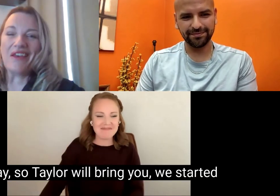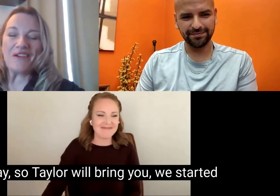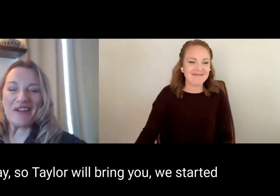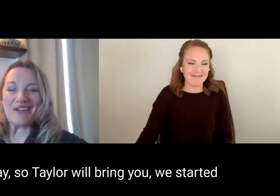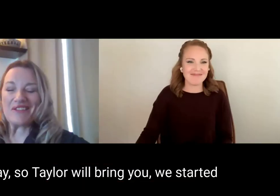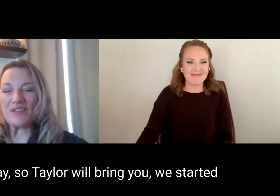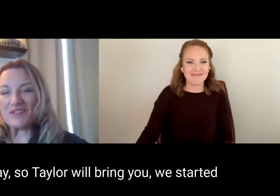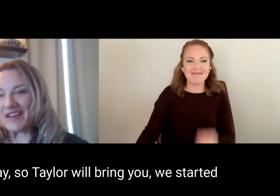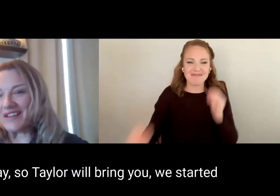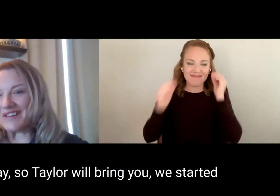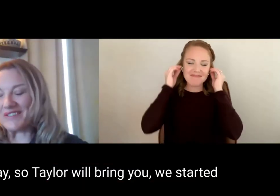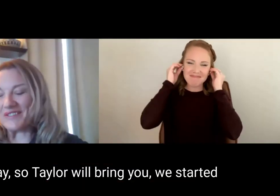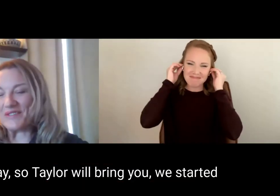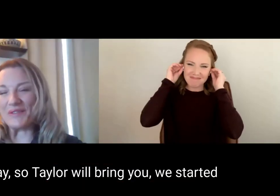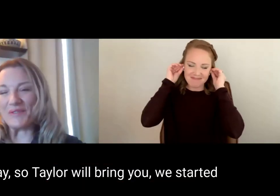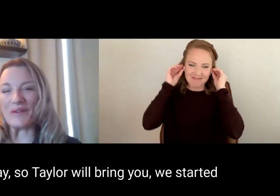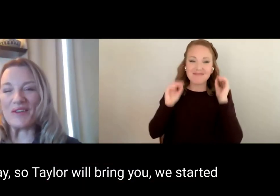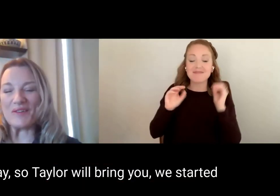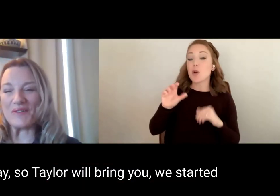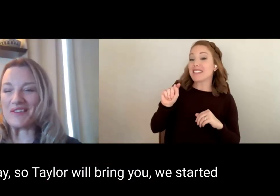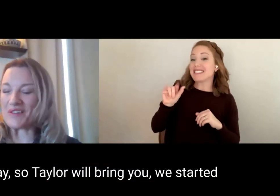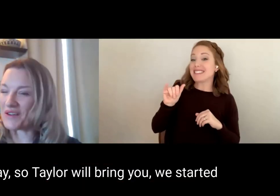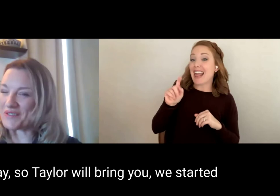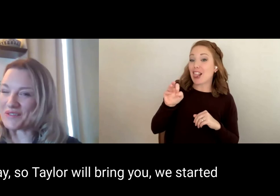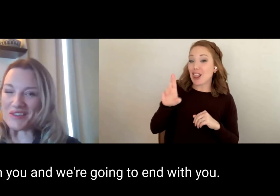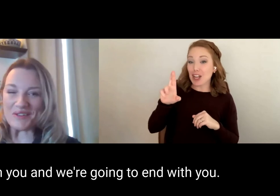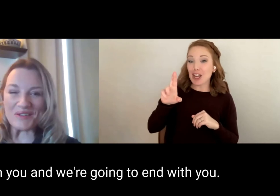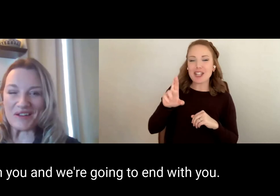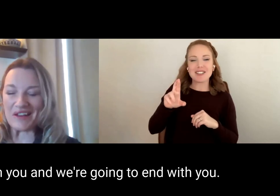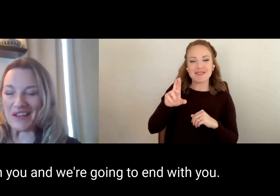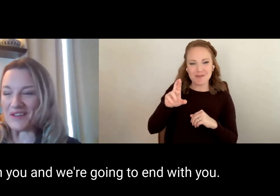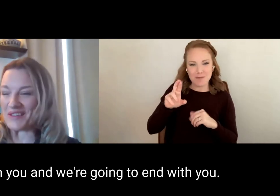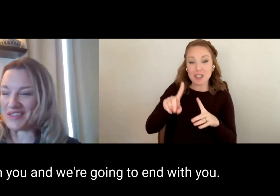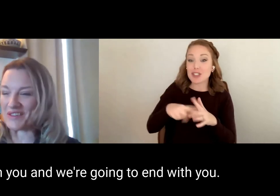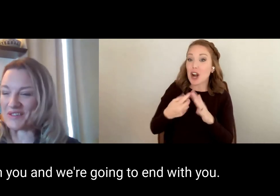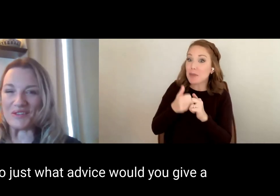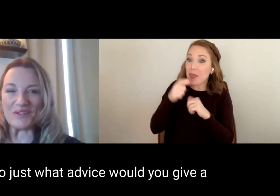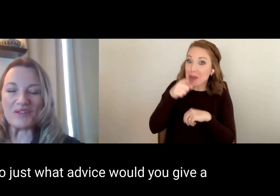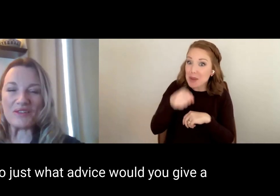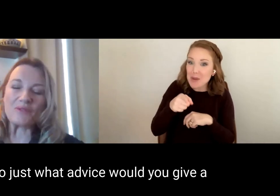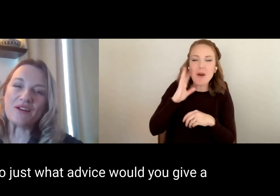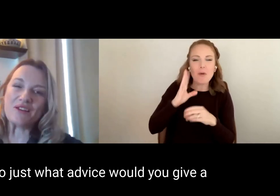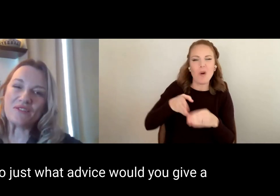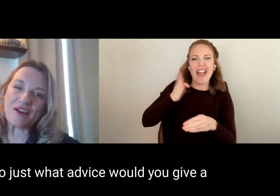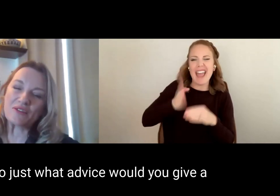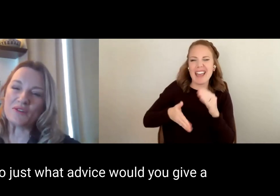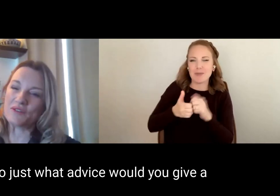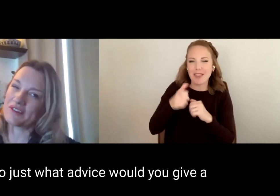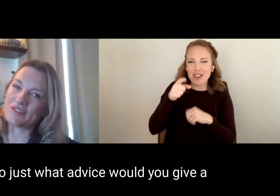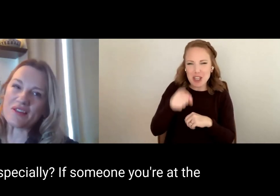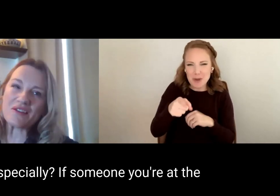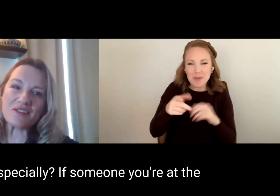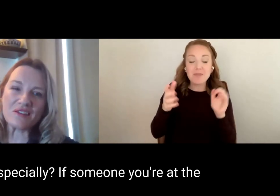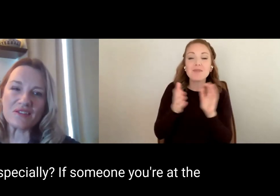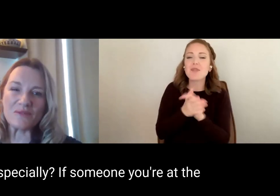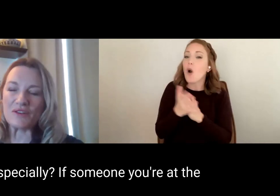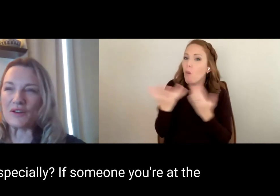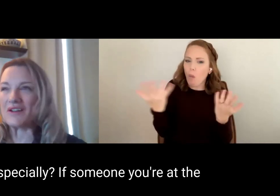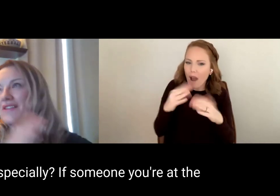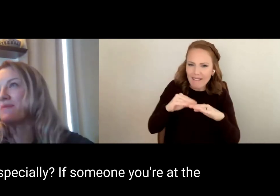Okay, so Taylor will bring you, we started with you and we're going to end with you. So just what advice would you give a specially? If someone you're at the